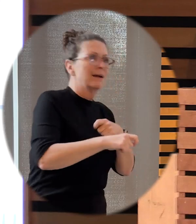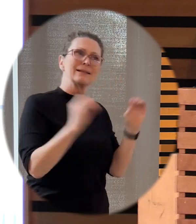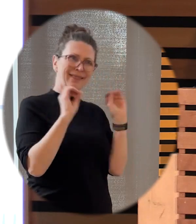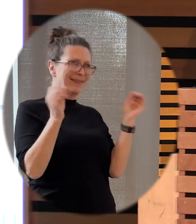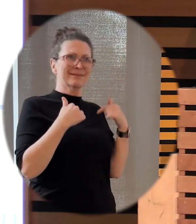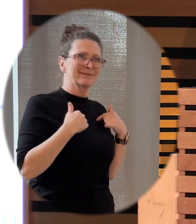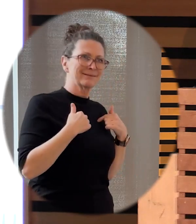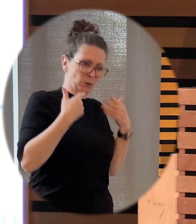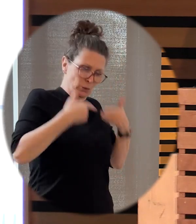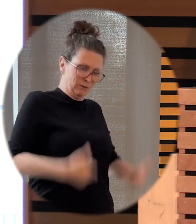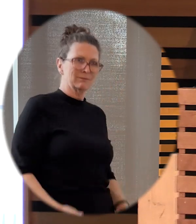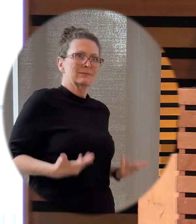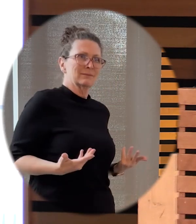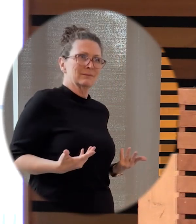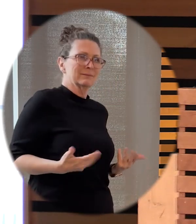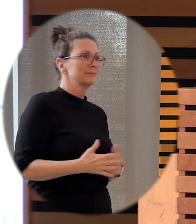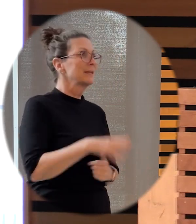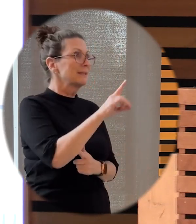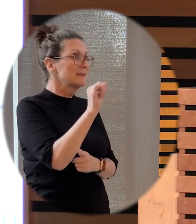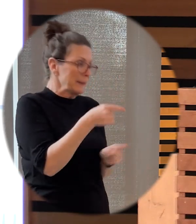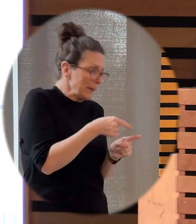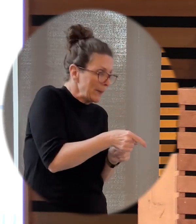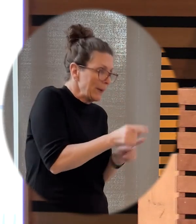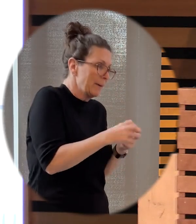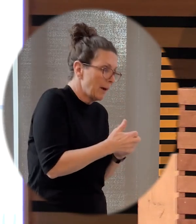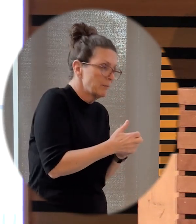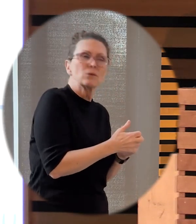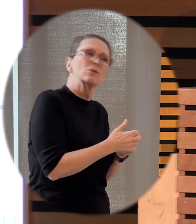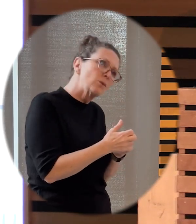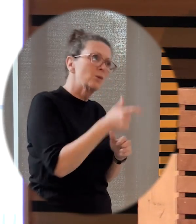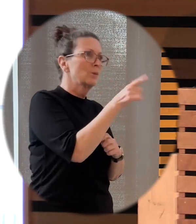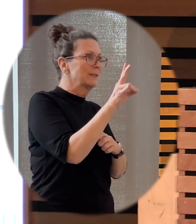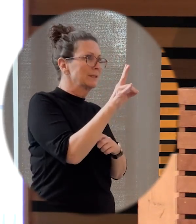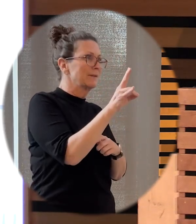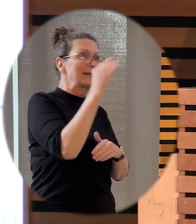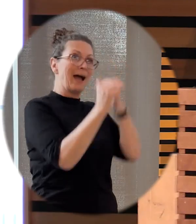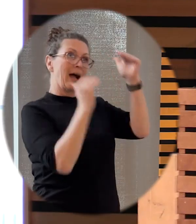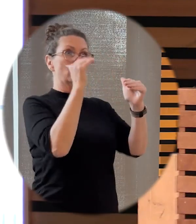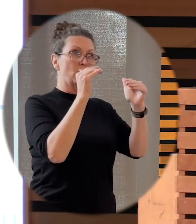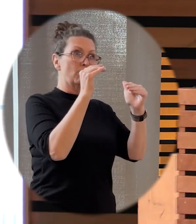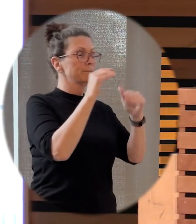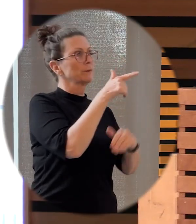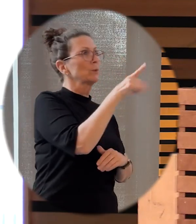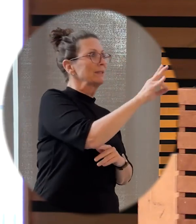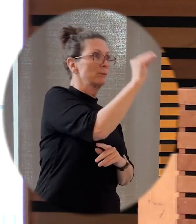Furthermore, disability is not a niche issue. 27% of the po adult population in Canada and the